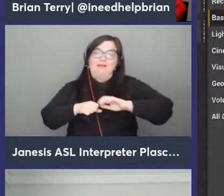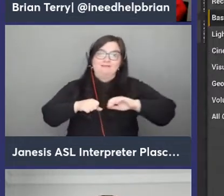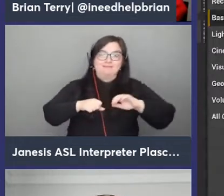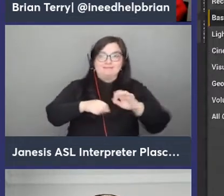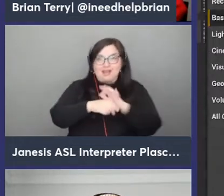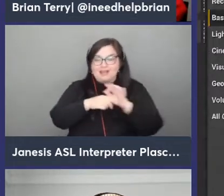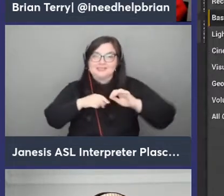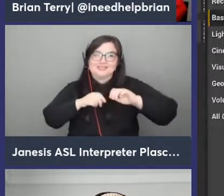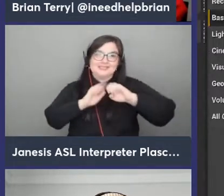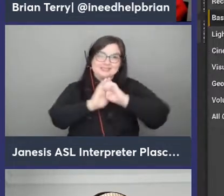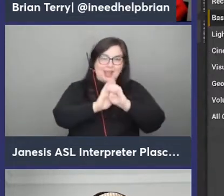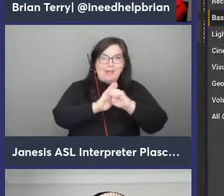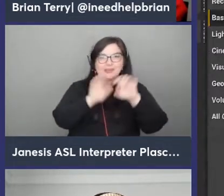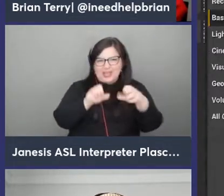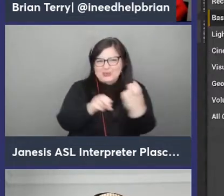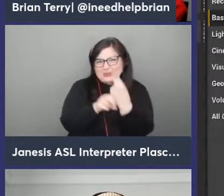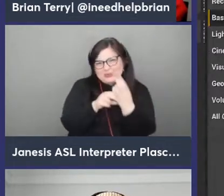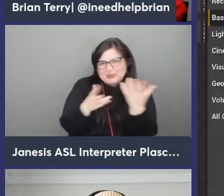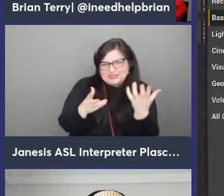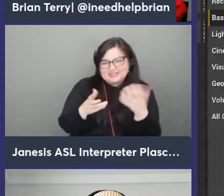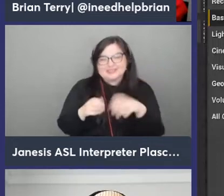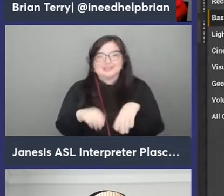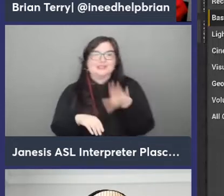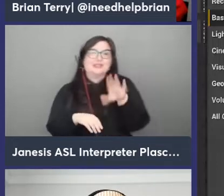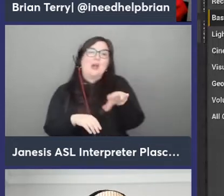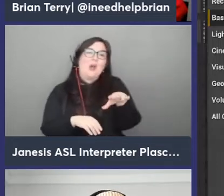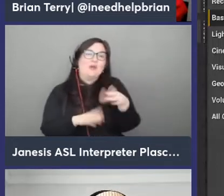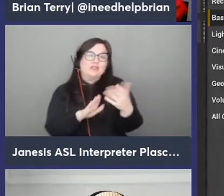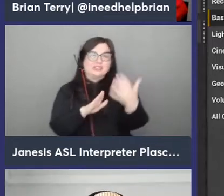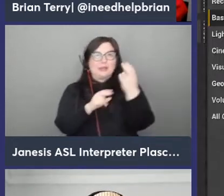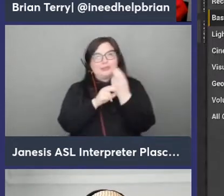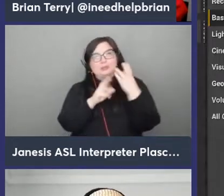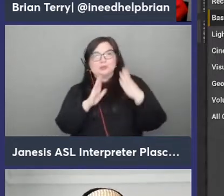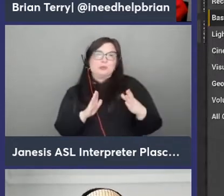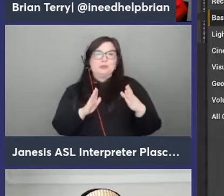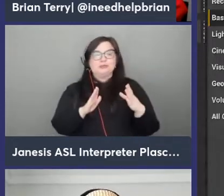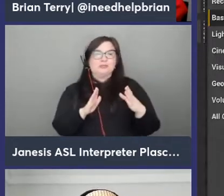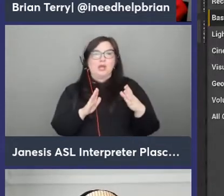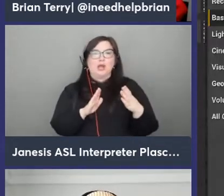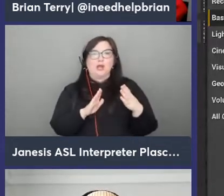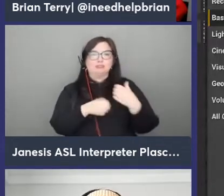So for example, I created a user earlier, (speaking faintly)